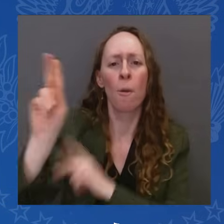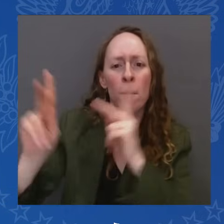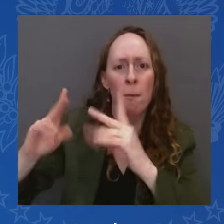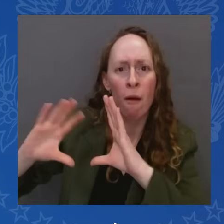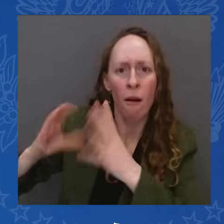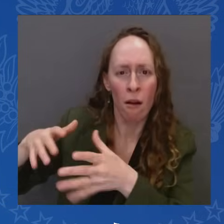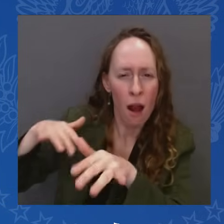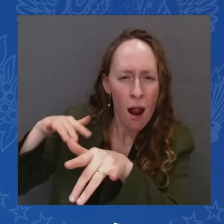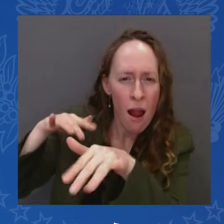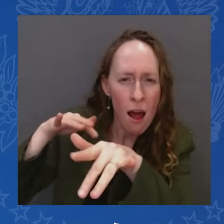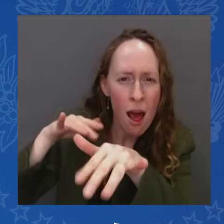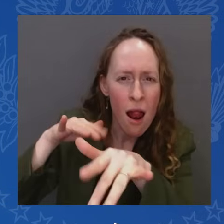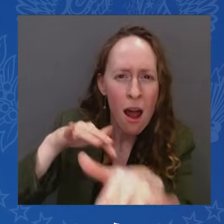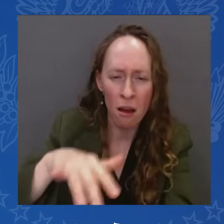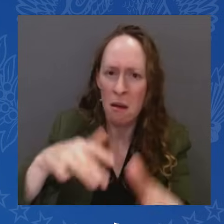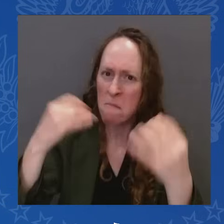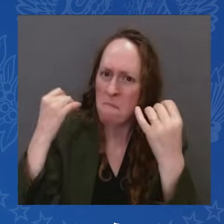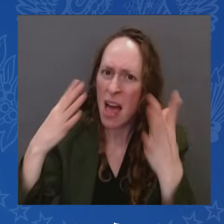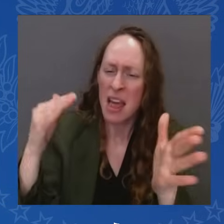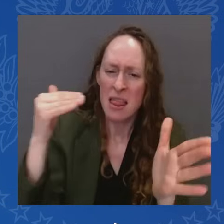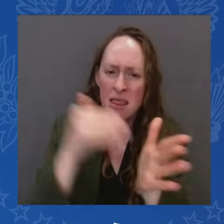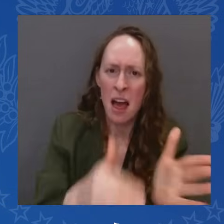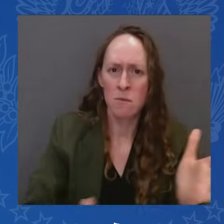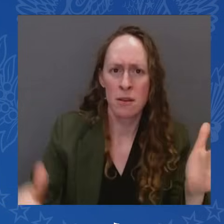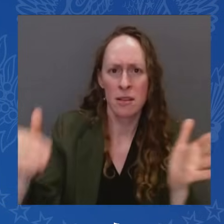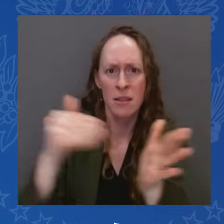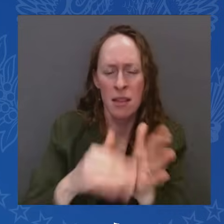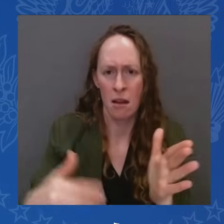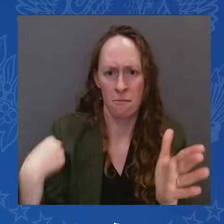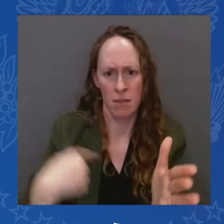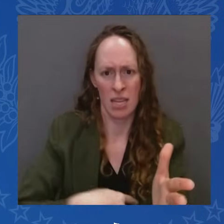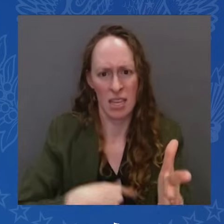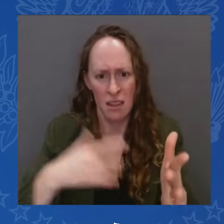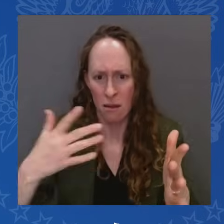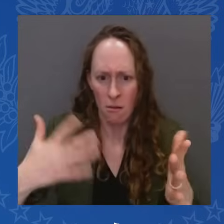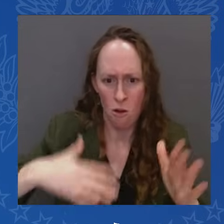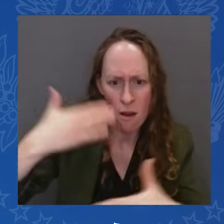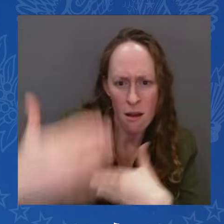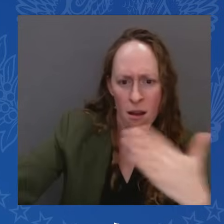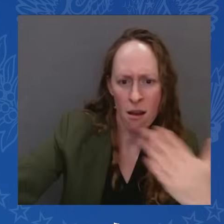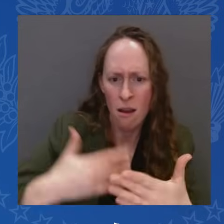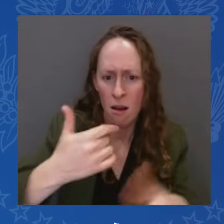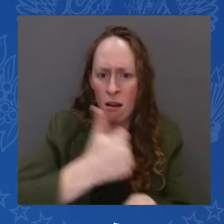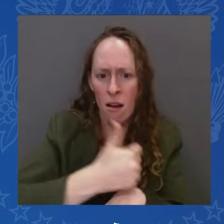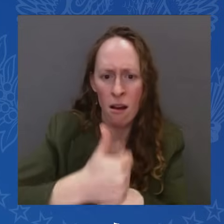Yes, we had a lot of problems, but nonetheless we were able to do this.